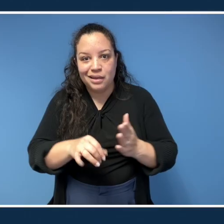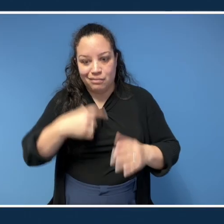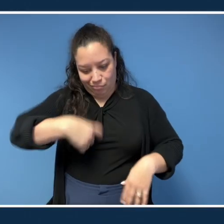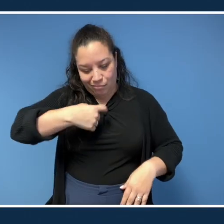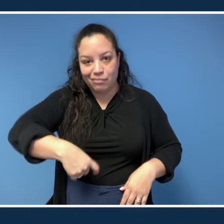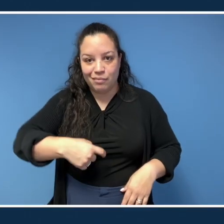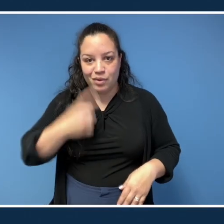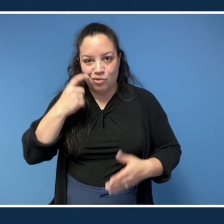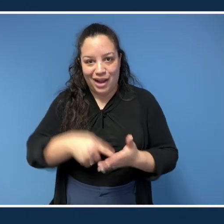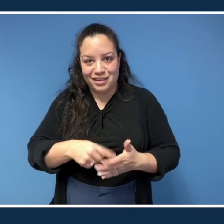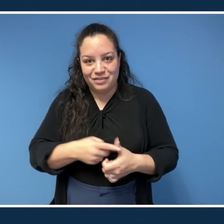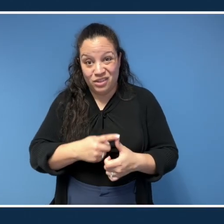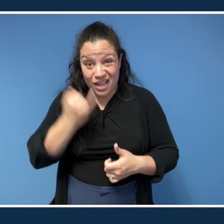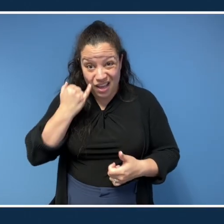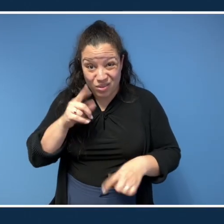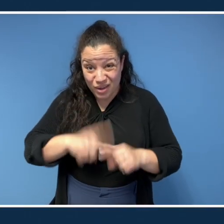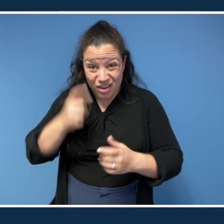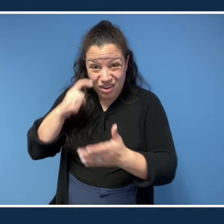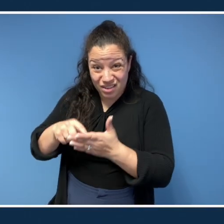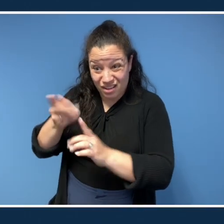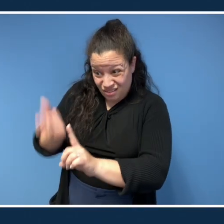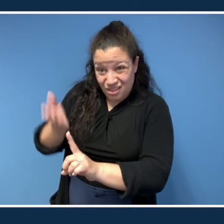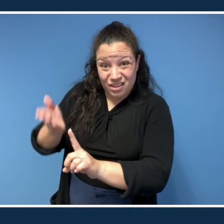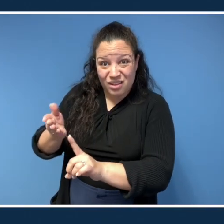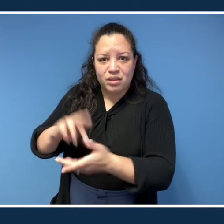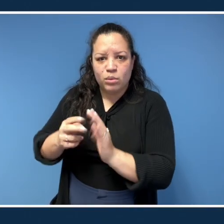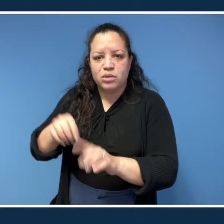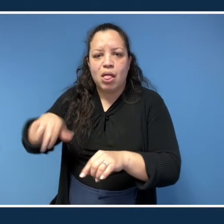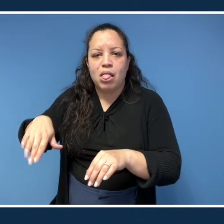you can't even have that conversation around reparations or what how to repair